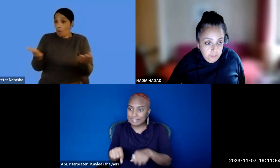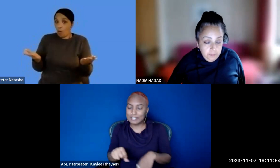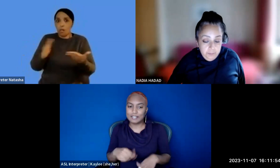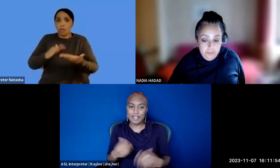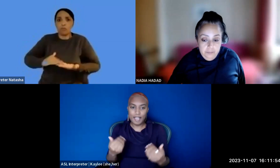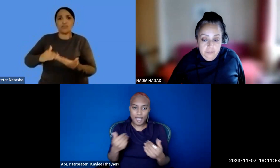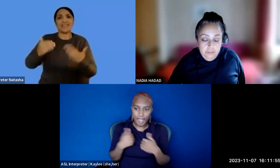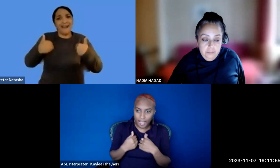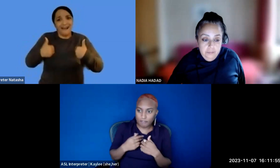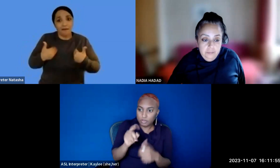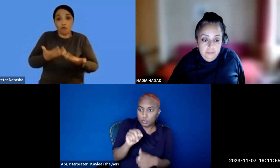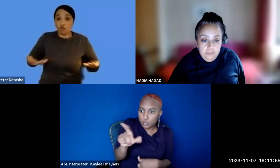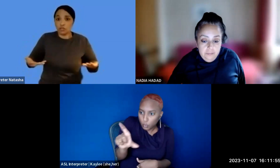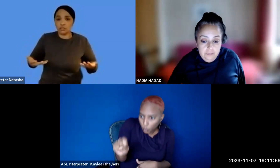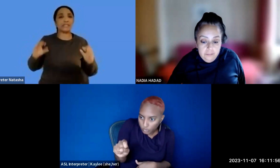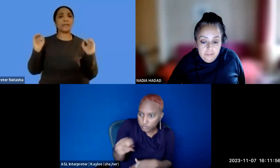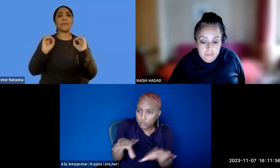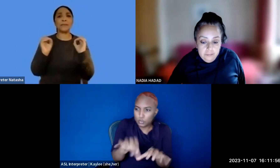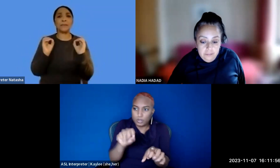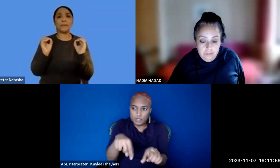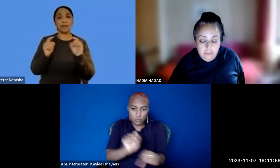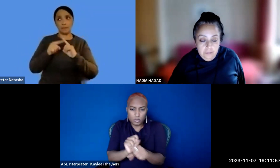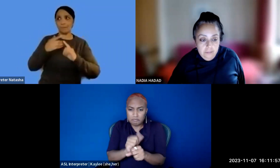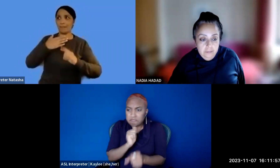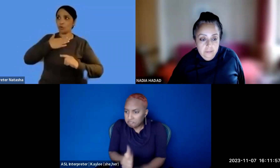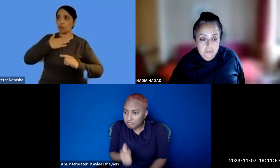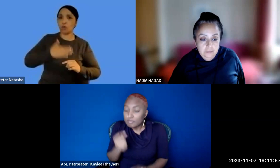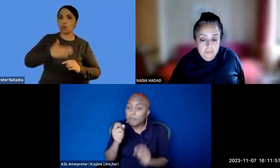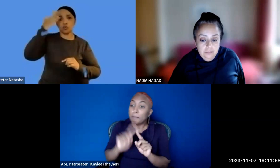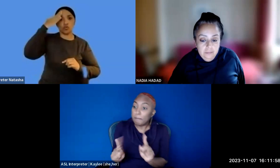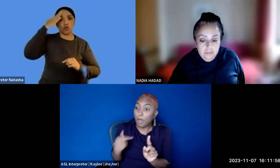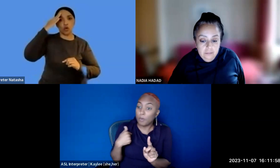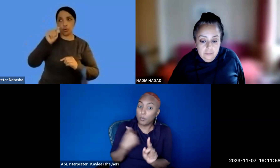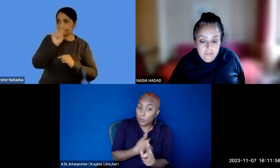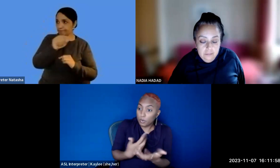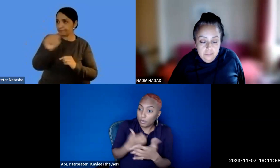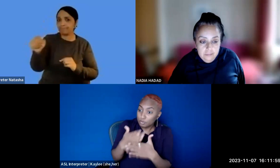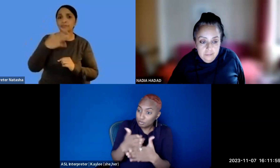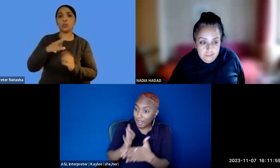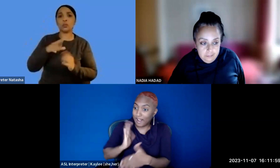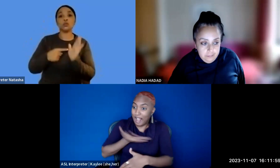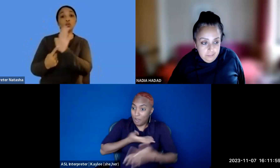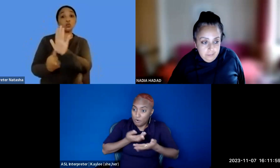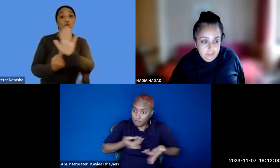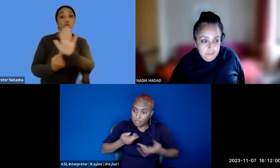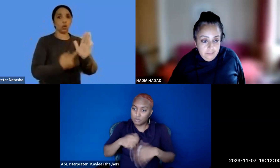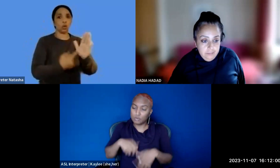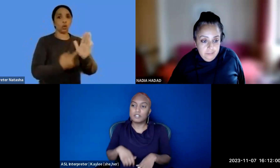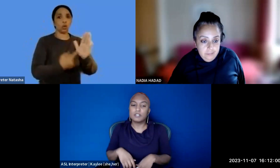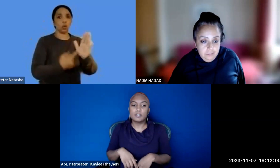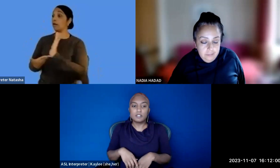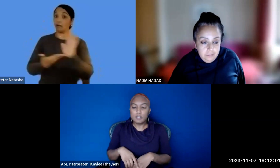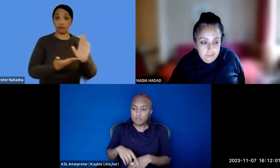But we would like to, in any case, share what we have and work with who's available to and would like to.